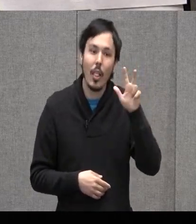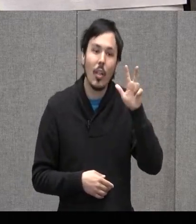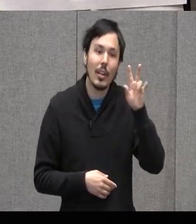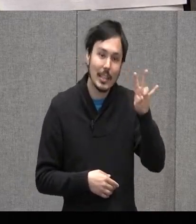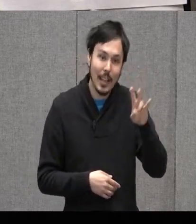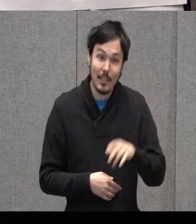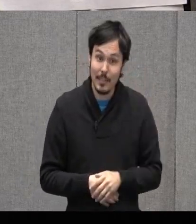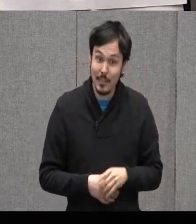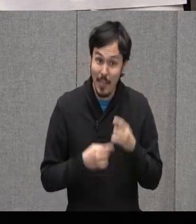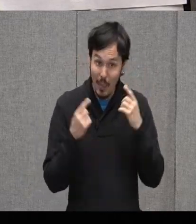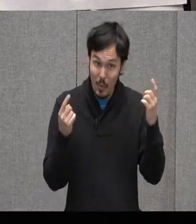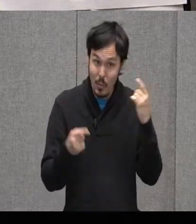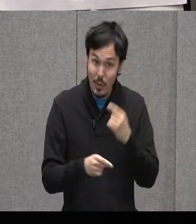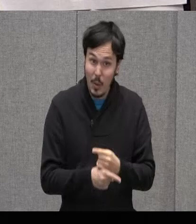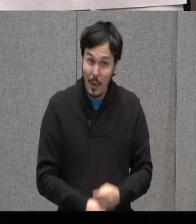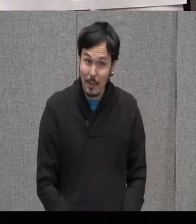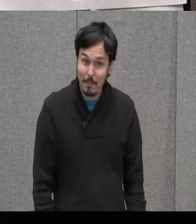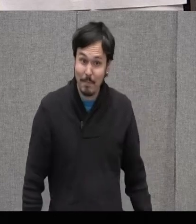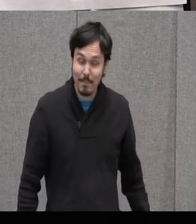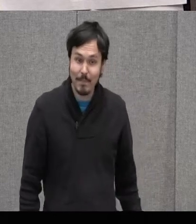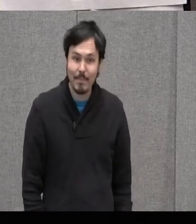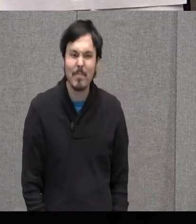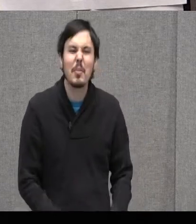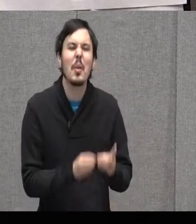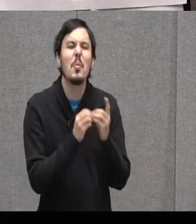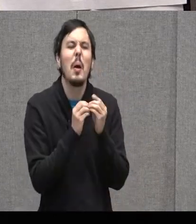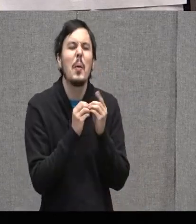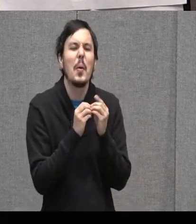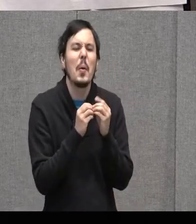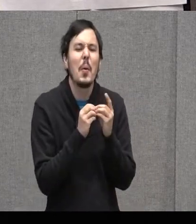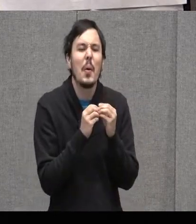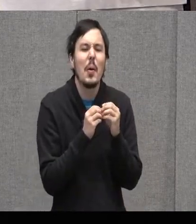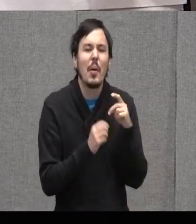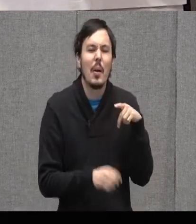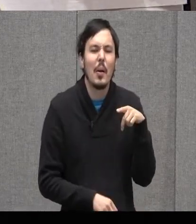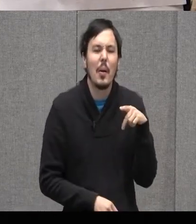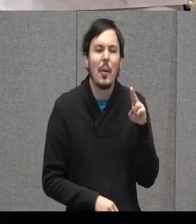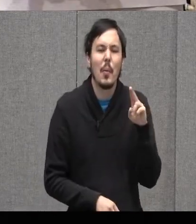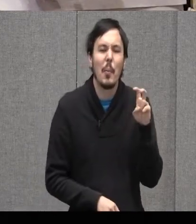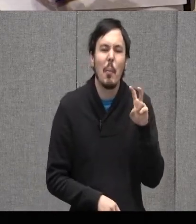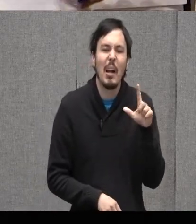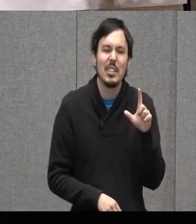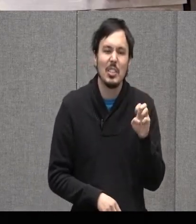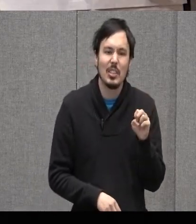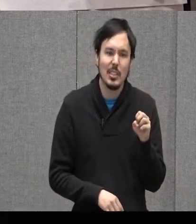It would work, wouldn't it? We'll do one more puzzle and then I'll leave this one and maybe you can copy this one down